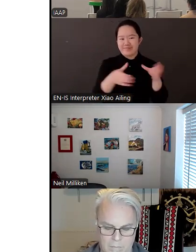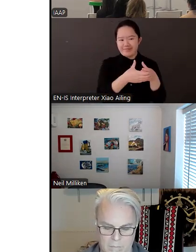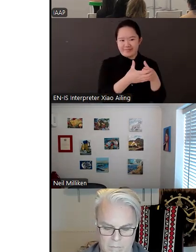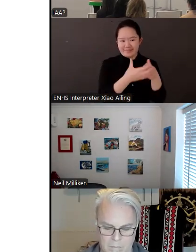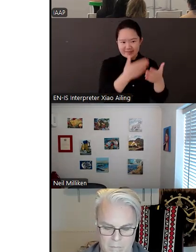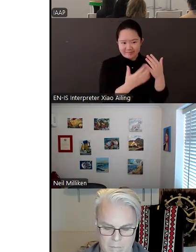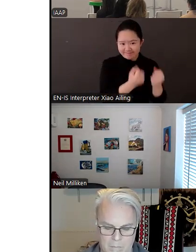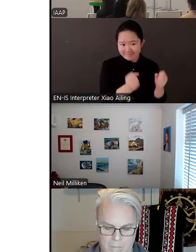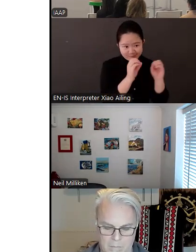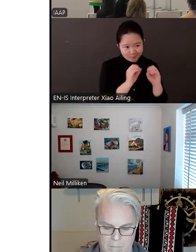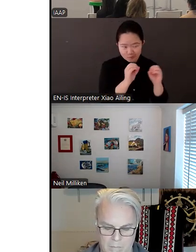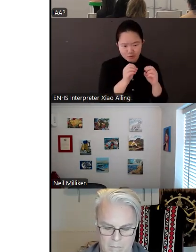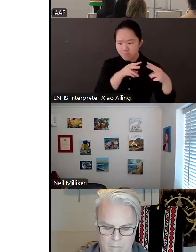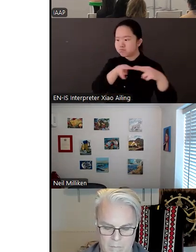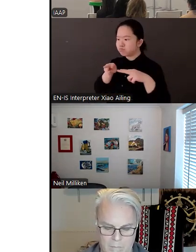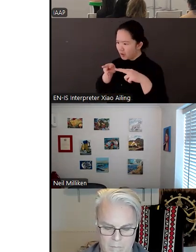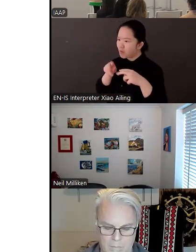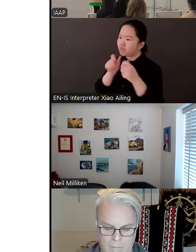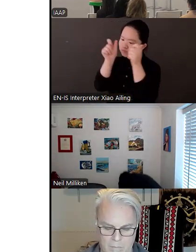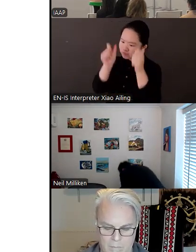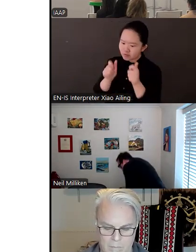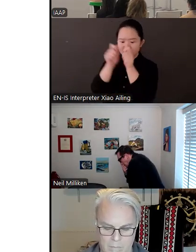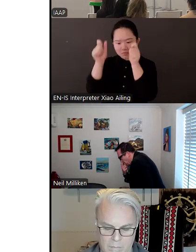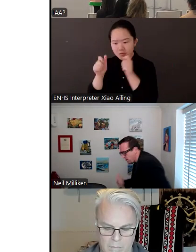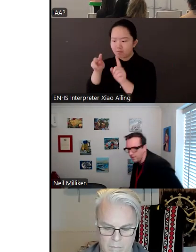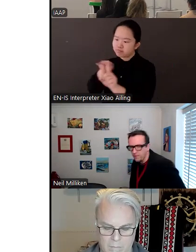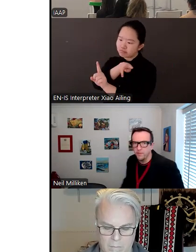It was more my impression that they navigated between very opposing,